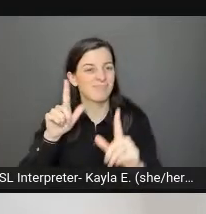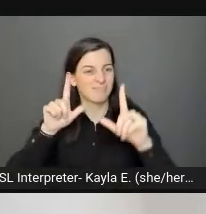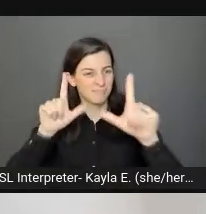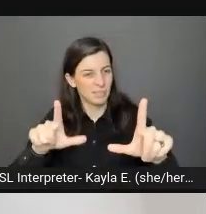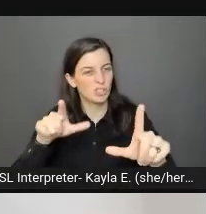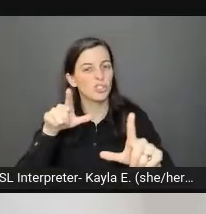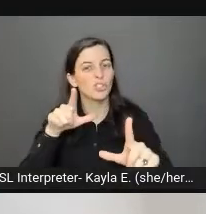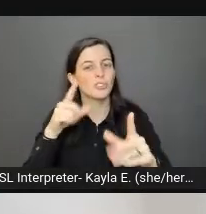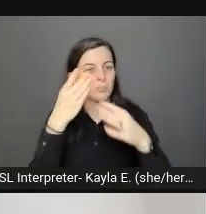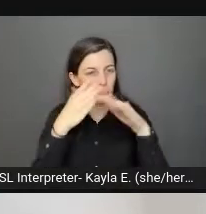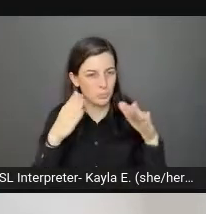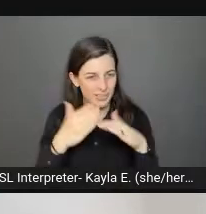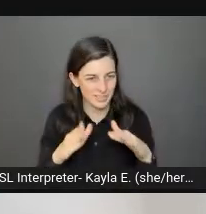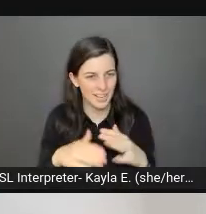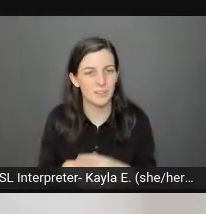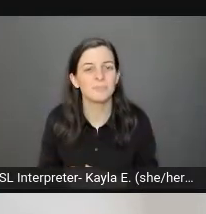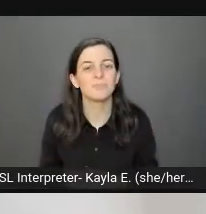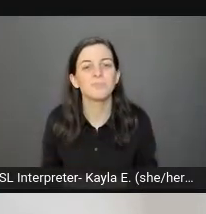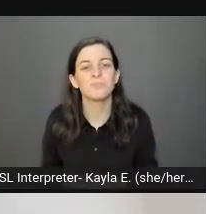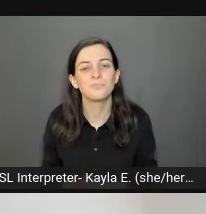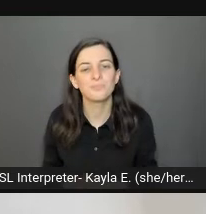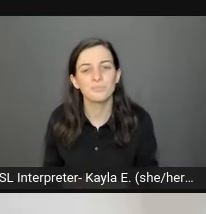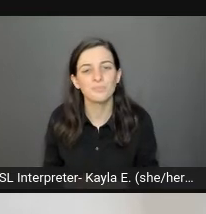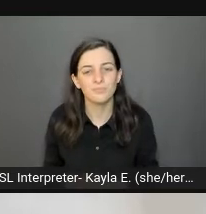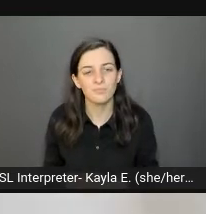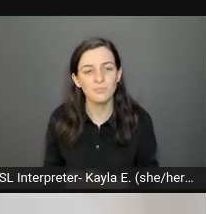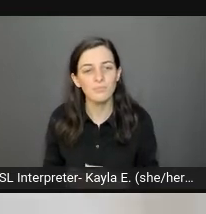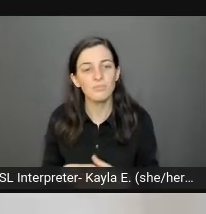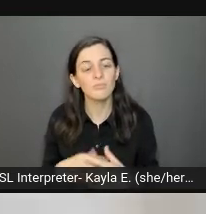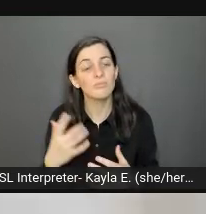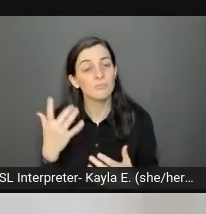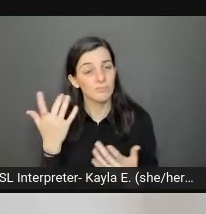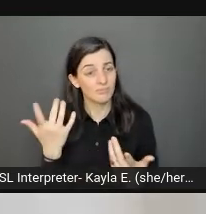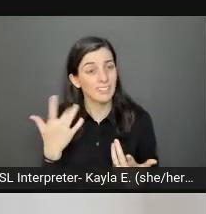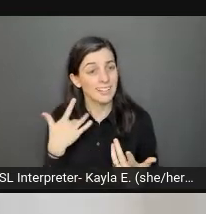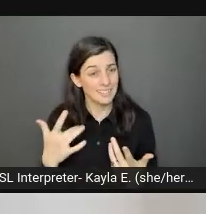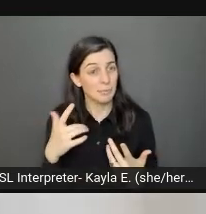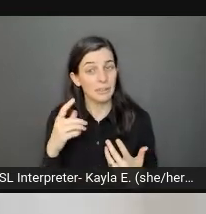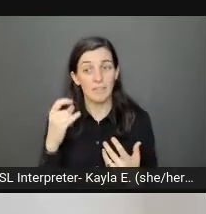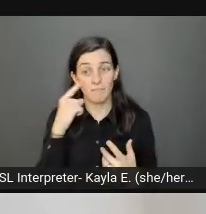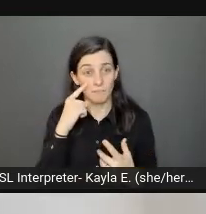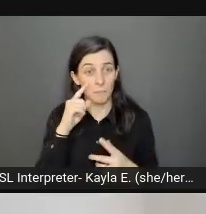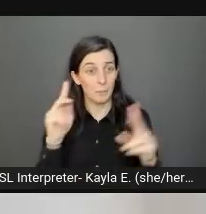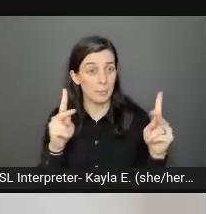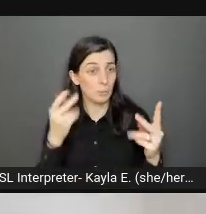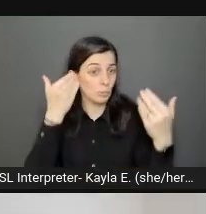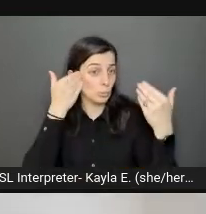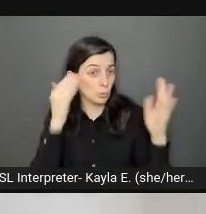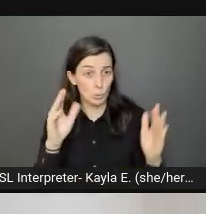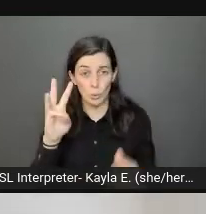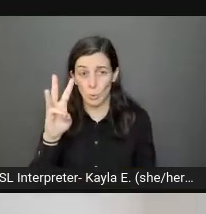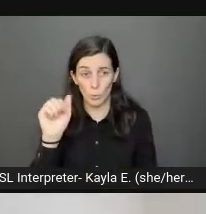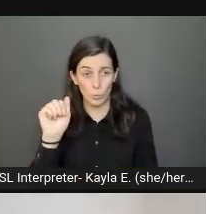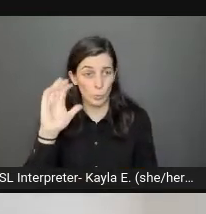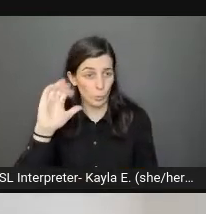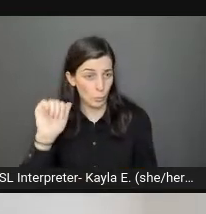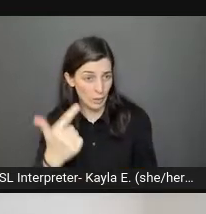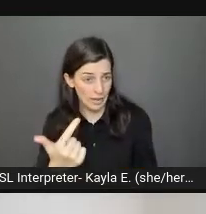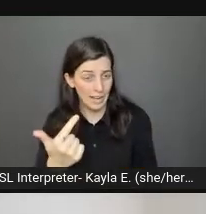I continue, when I present to people that don't necessarily know what the WCAG is, and I might be assuming